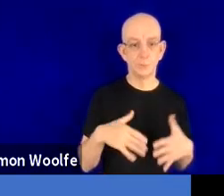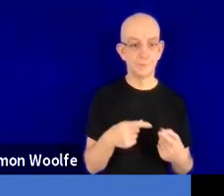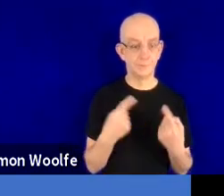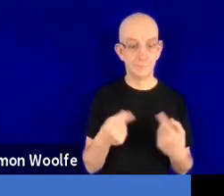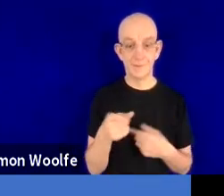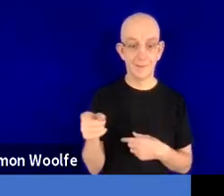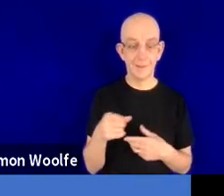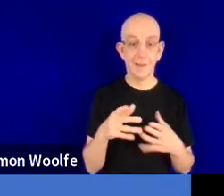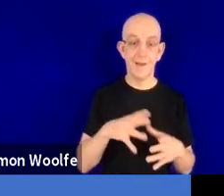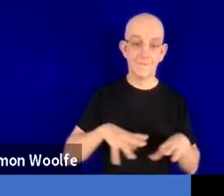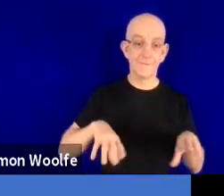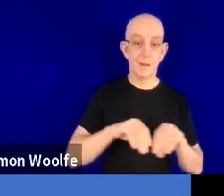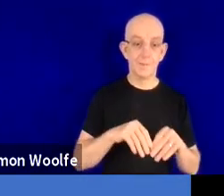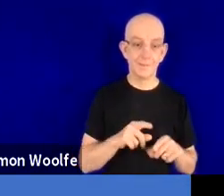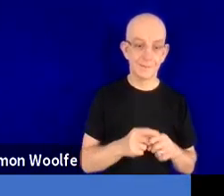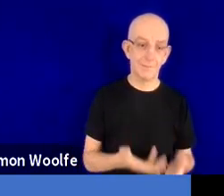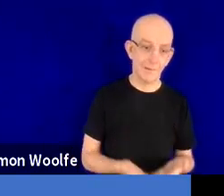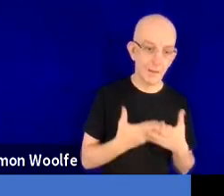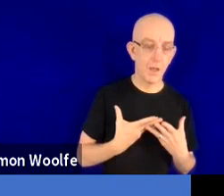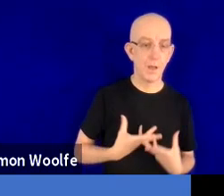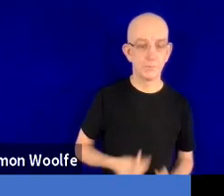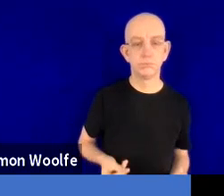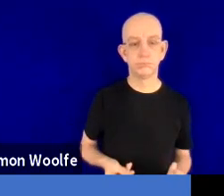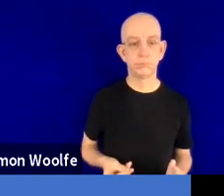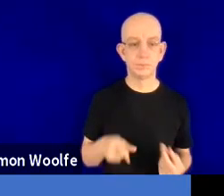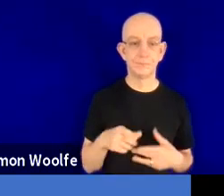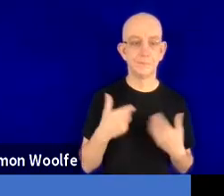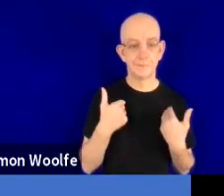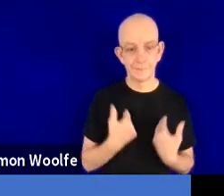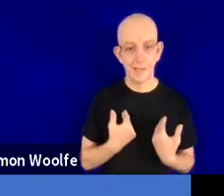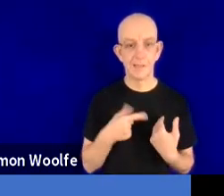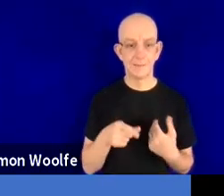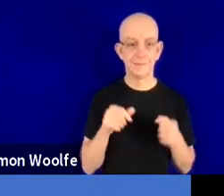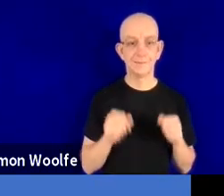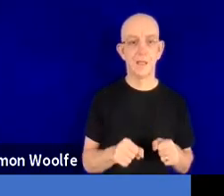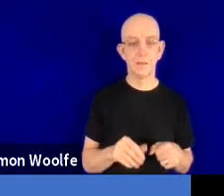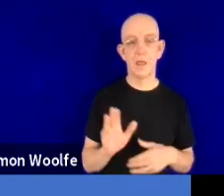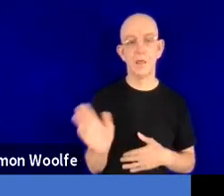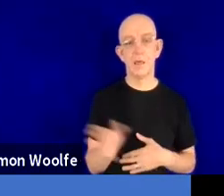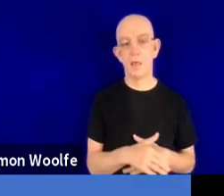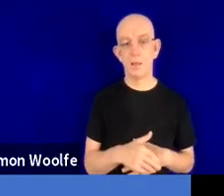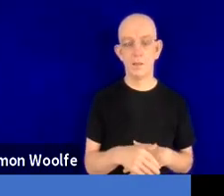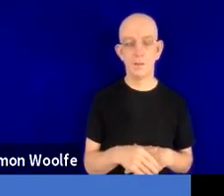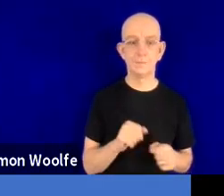And that's true across the world. So it's really important to develop community support services